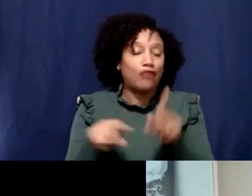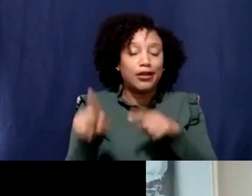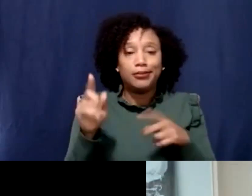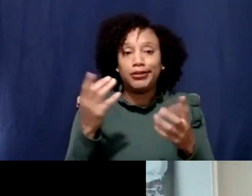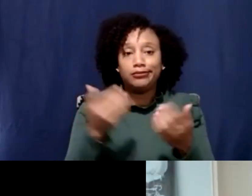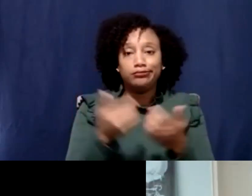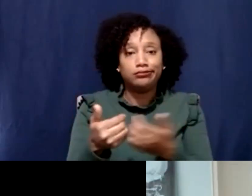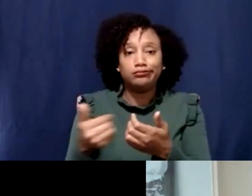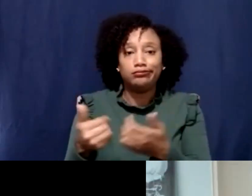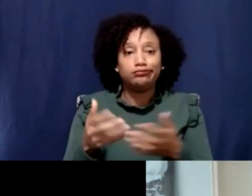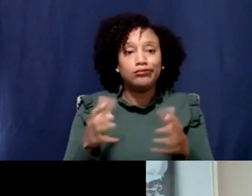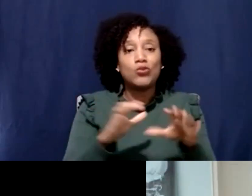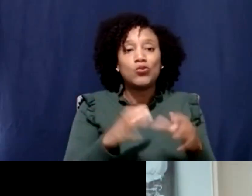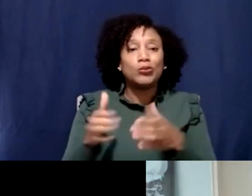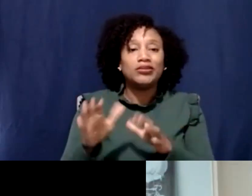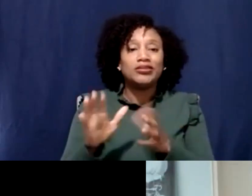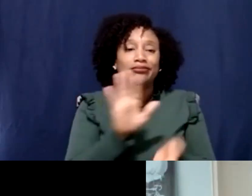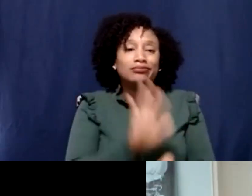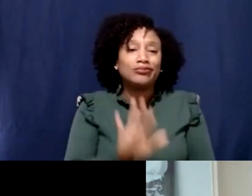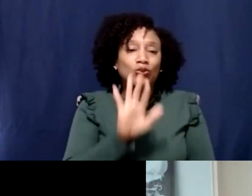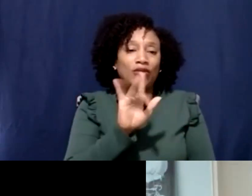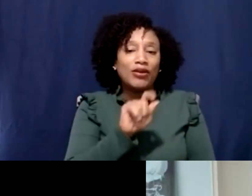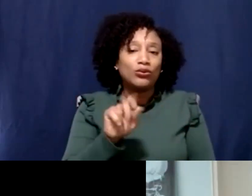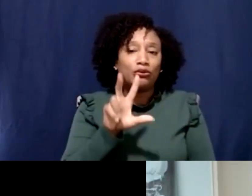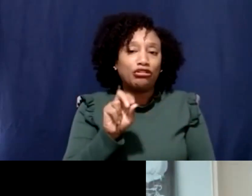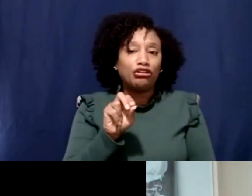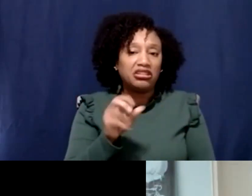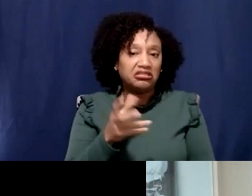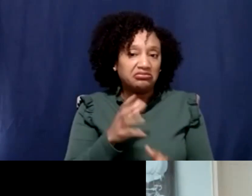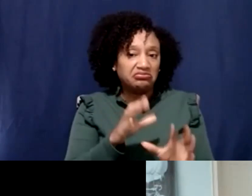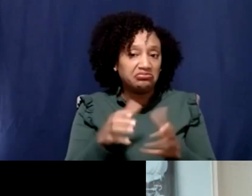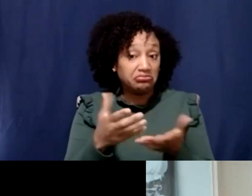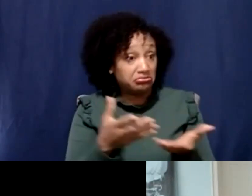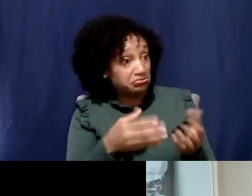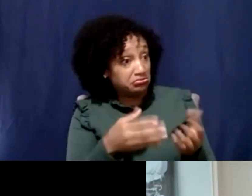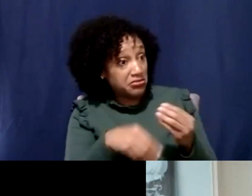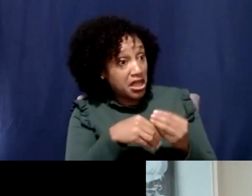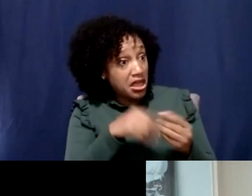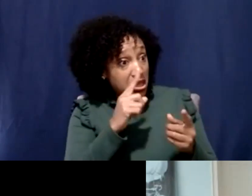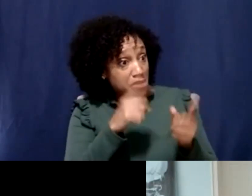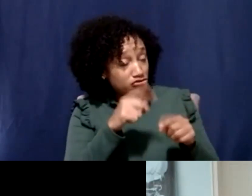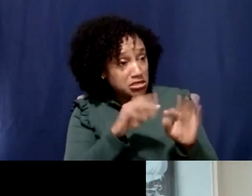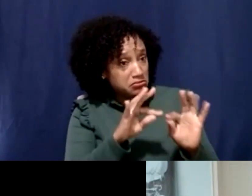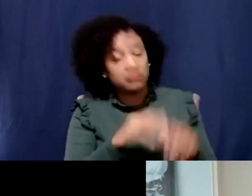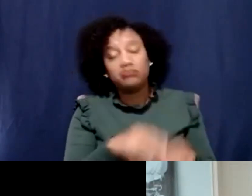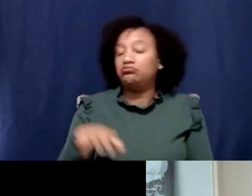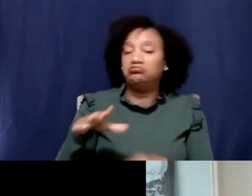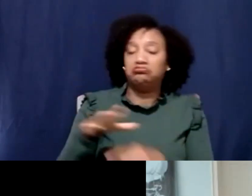into groups of about 25 to 30. Would you add to that or change anything? I completely agree with that answer.